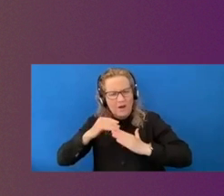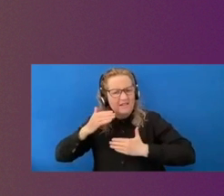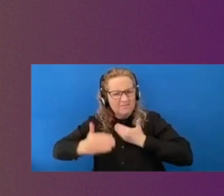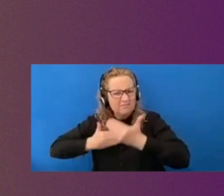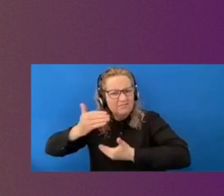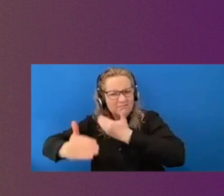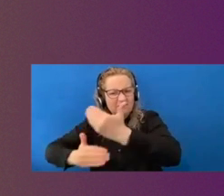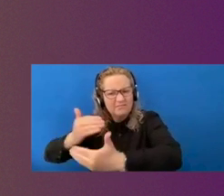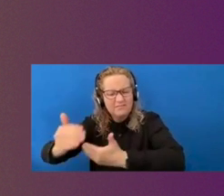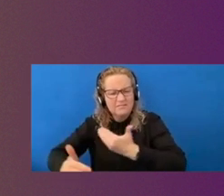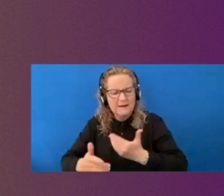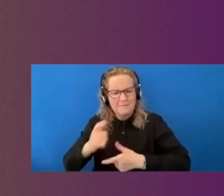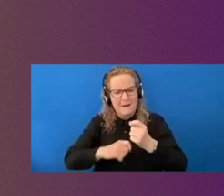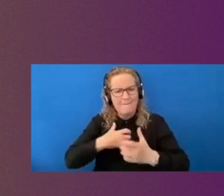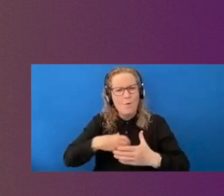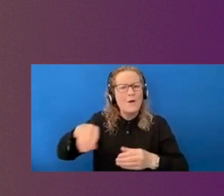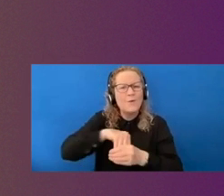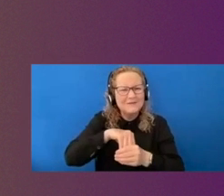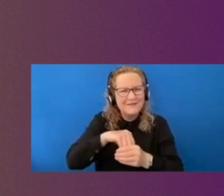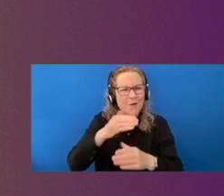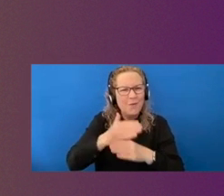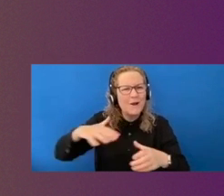more inclusive like make the workplace and just the work